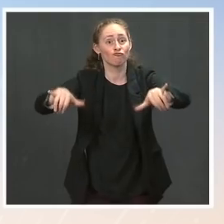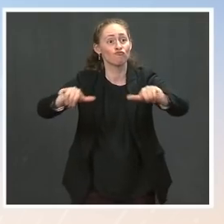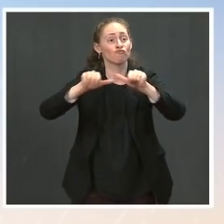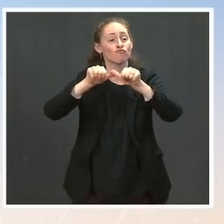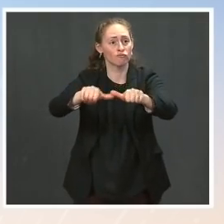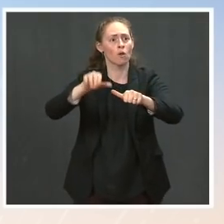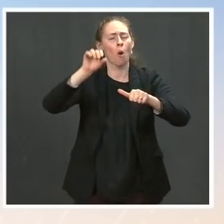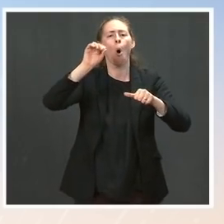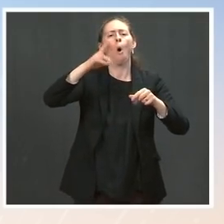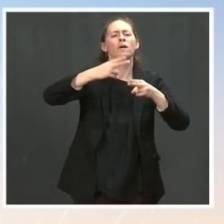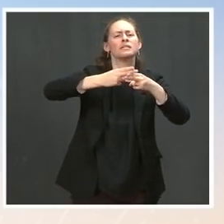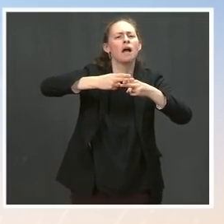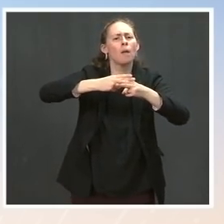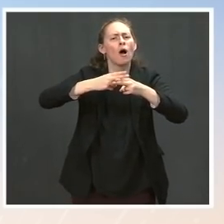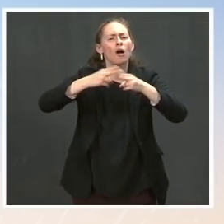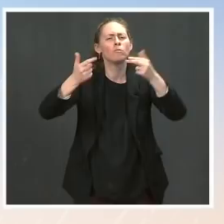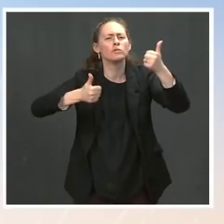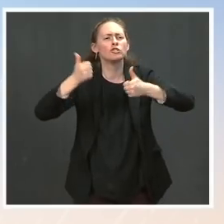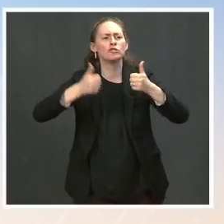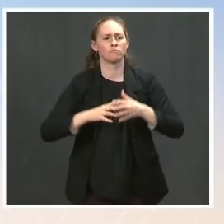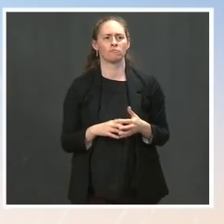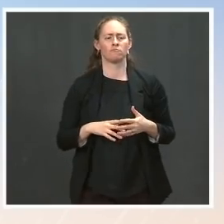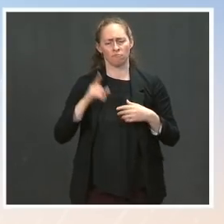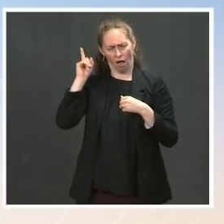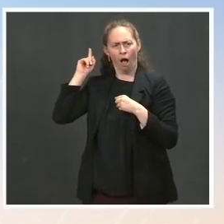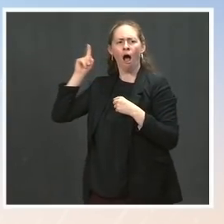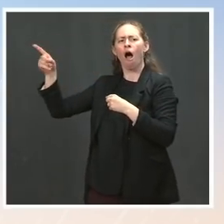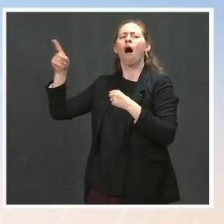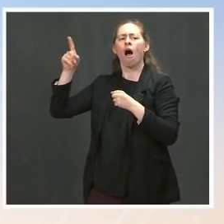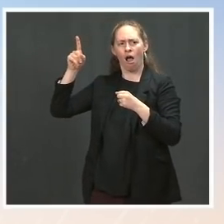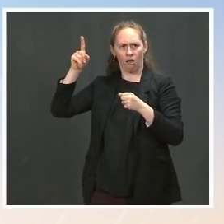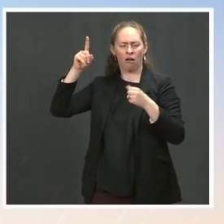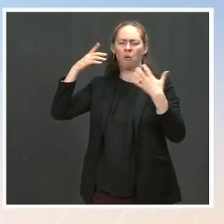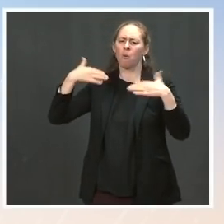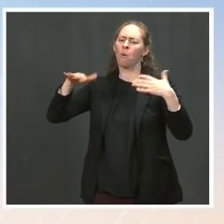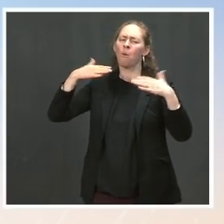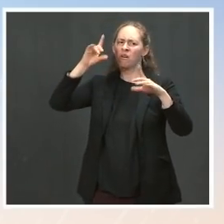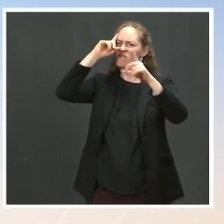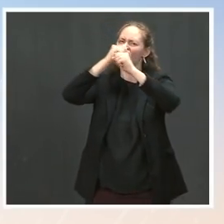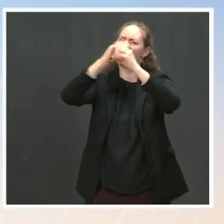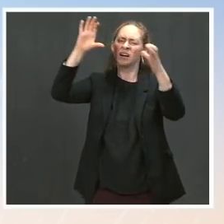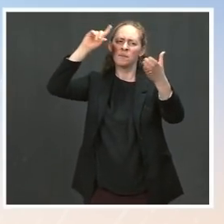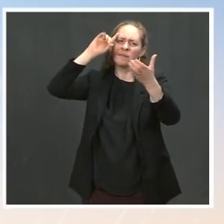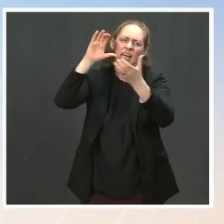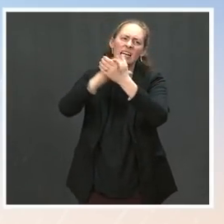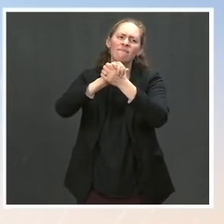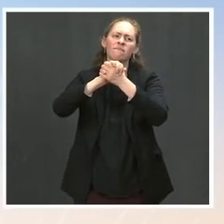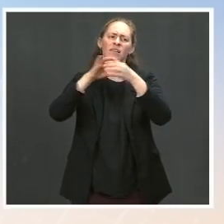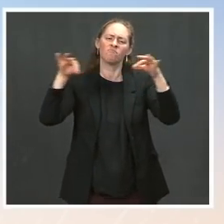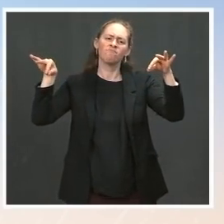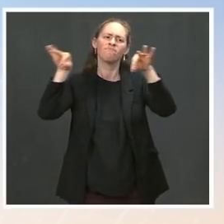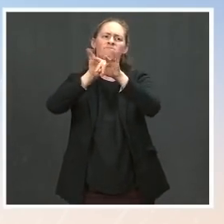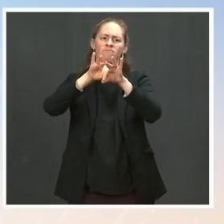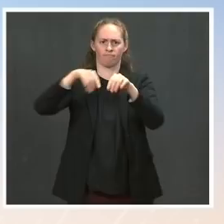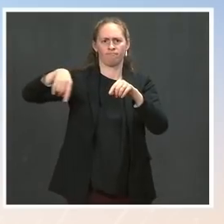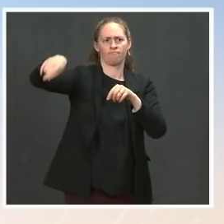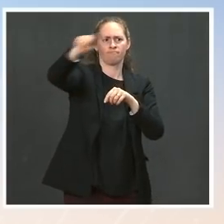Ms. Psaki: So, the President believes there's a hugely ben- huge benefits of the Child Tax Credit. That's why he put the Child Tax Credit in his --